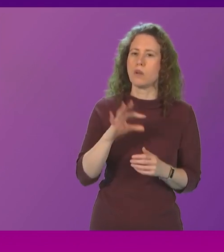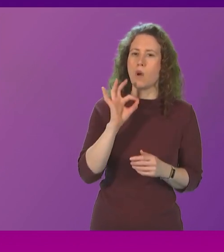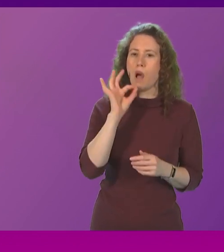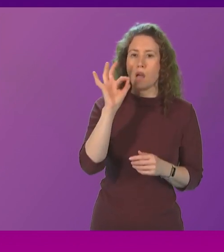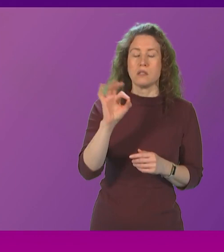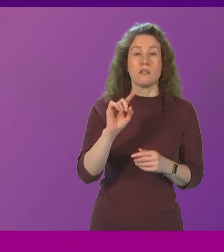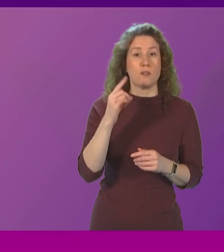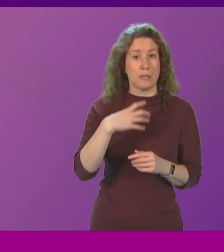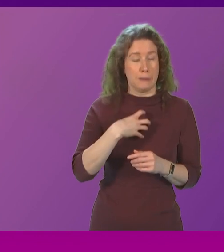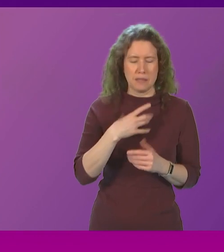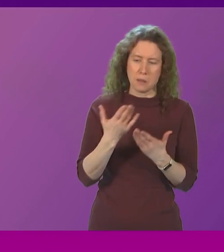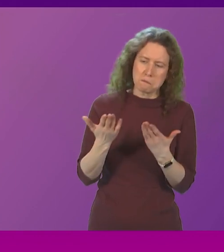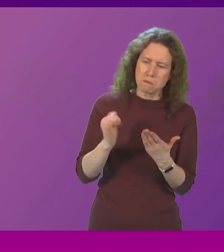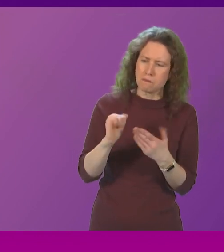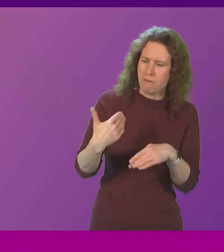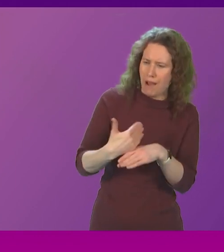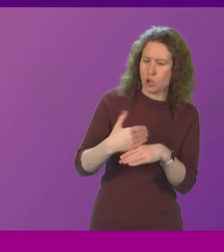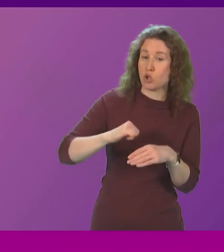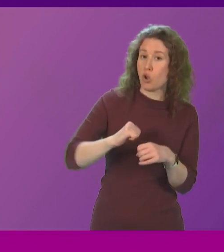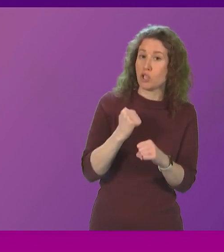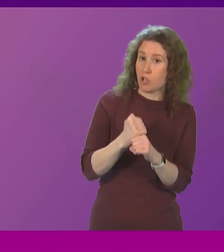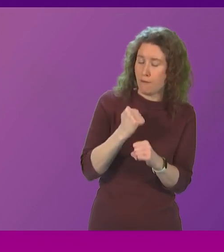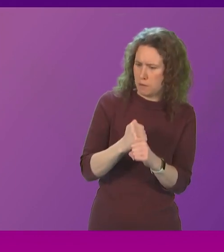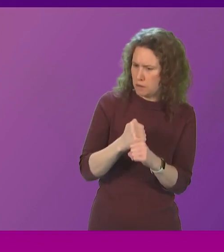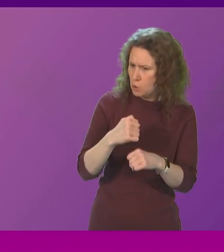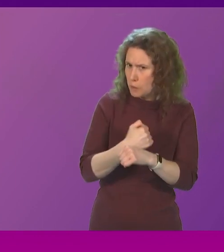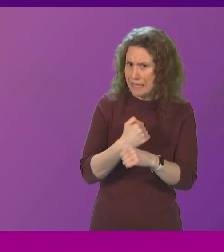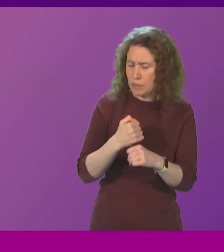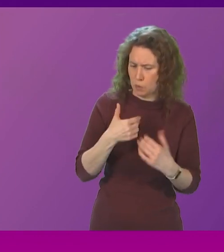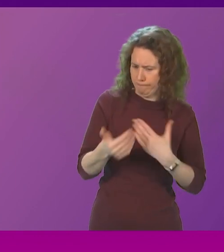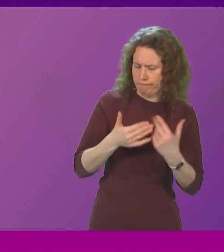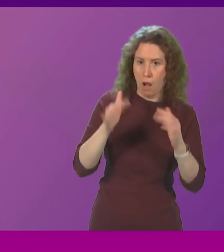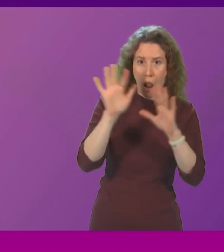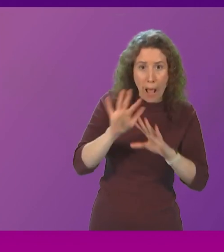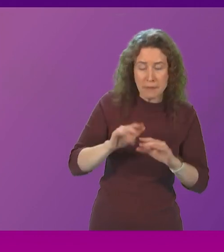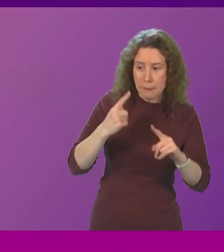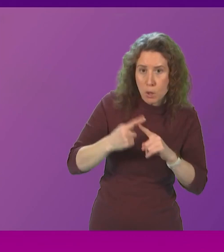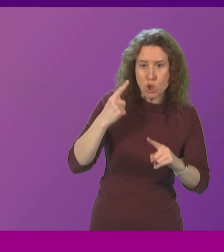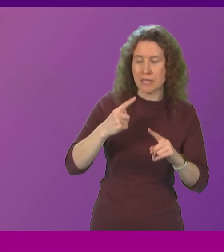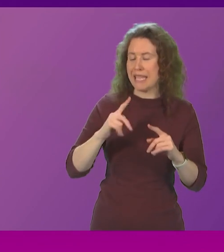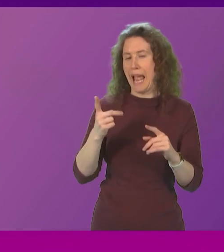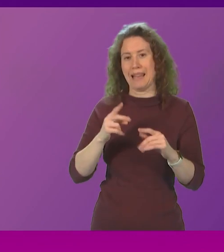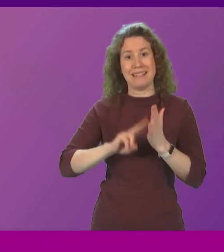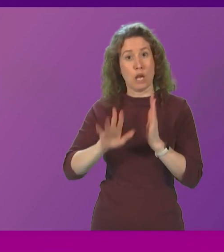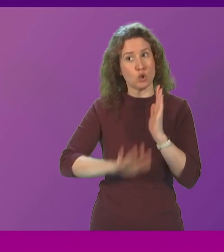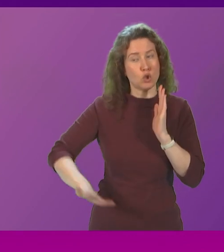To ask the First Minister what action the Scottish Government will take to tackle the climate and nature emergencies.